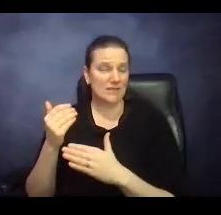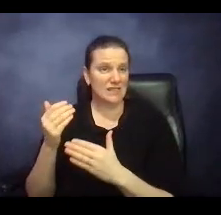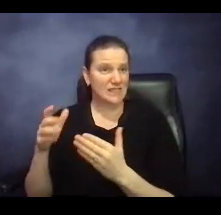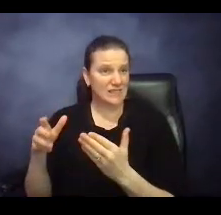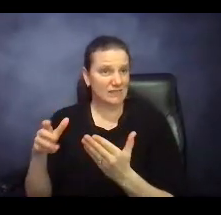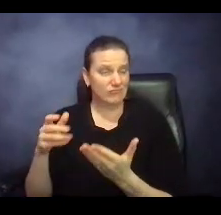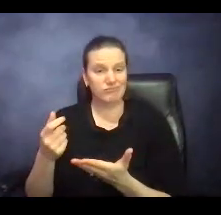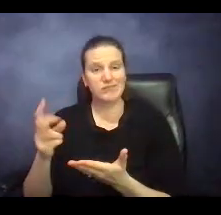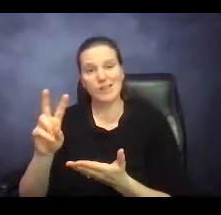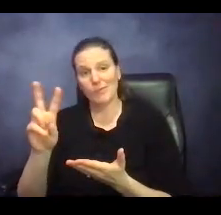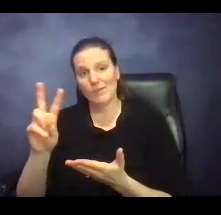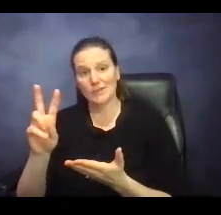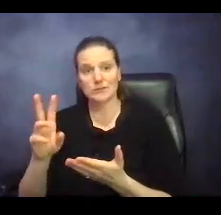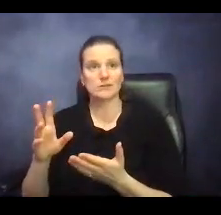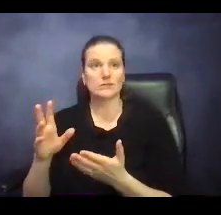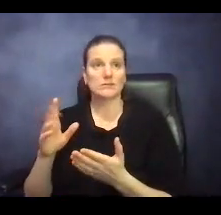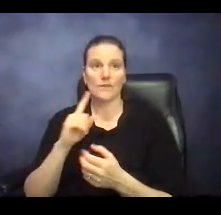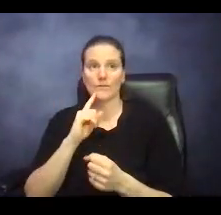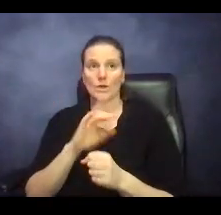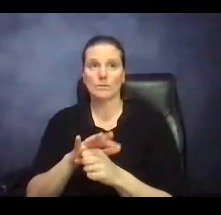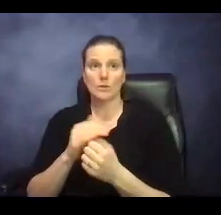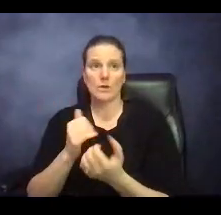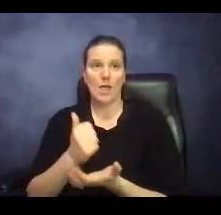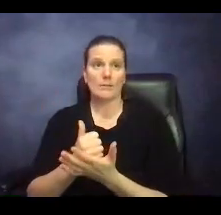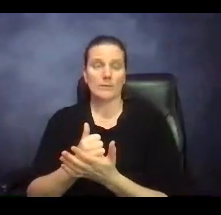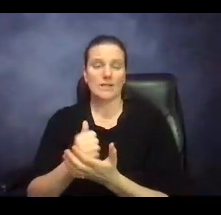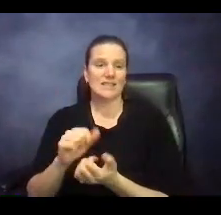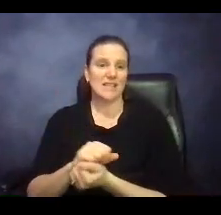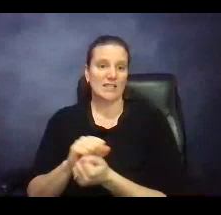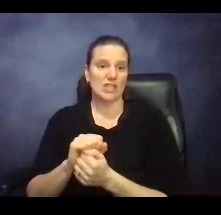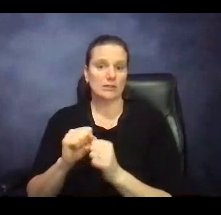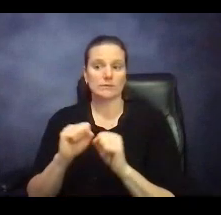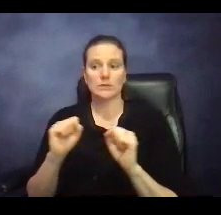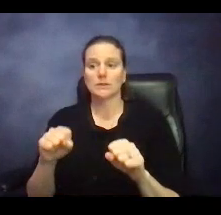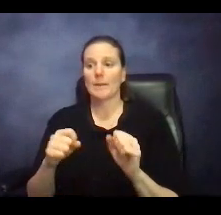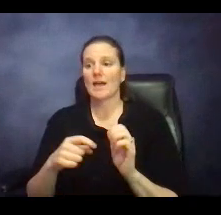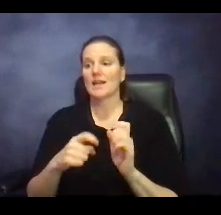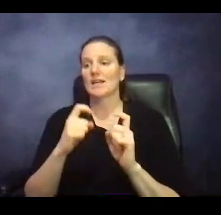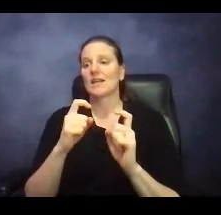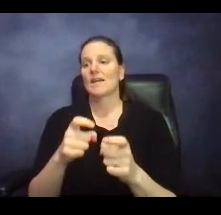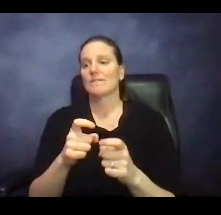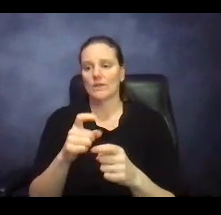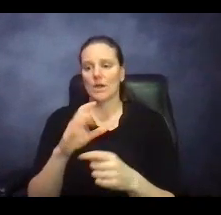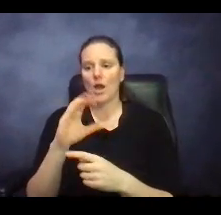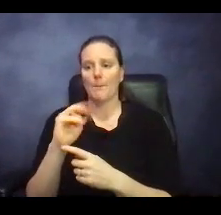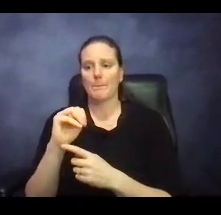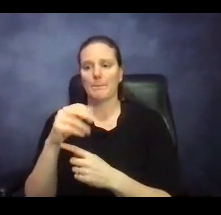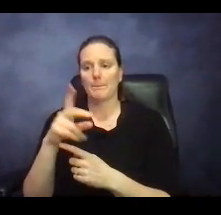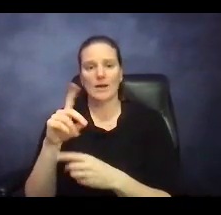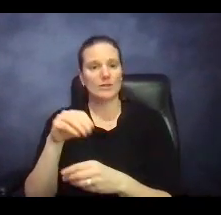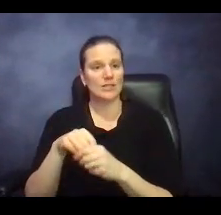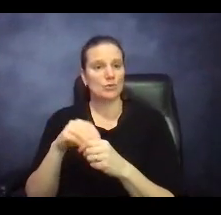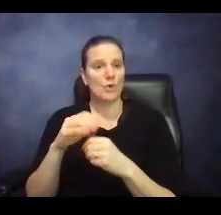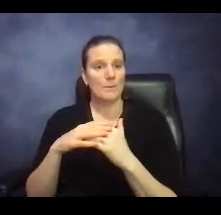to survive the digestive system and deliver the intended compound into your bloodstream? Oh yeah, yeah. And like I said,